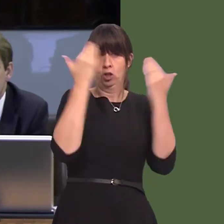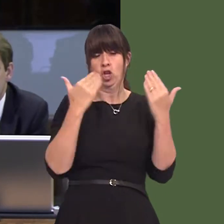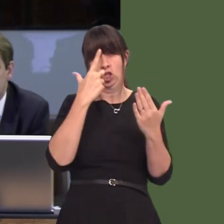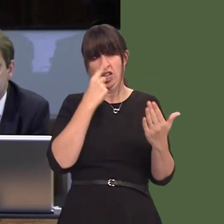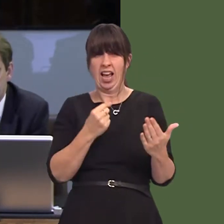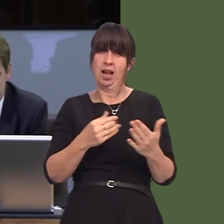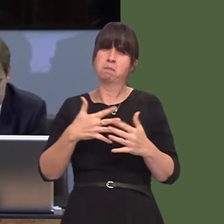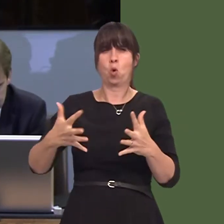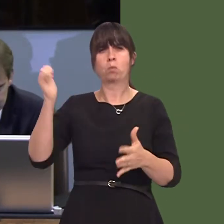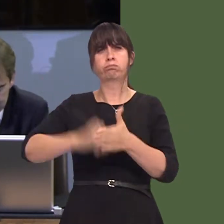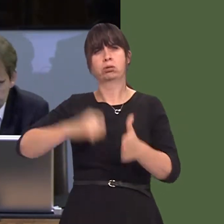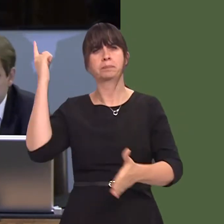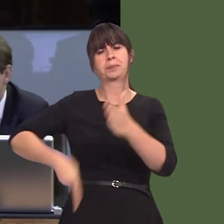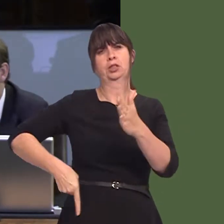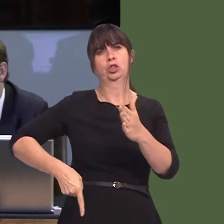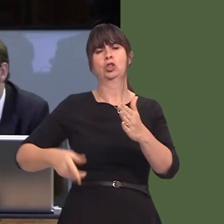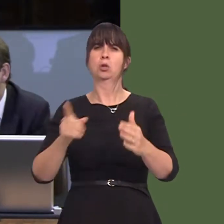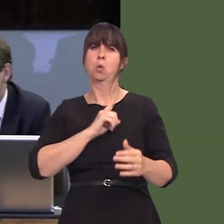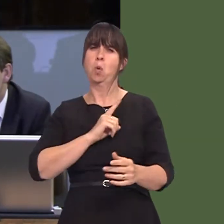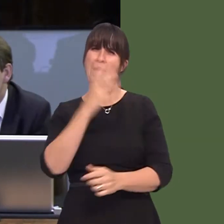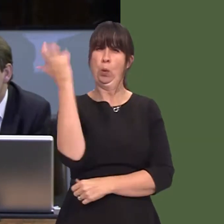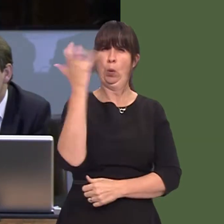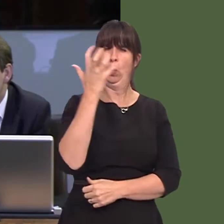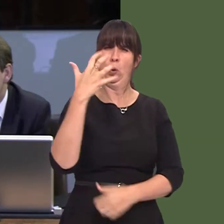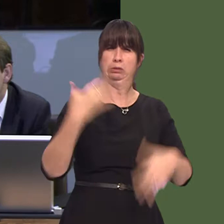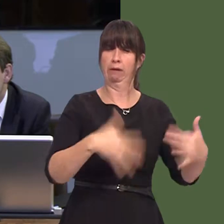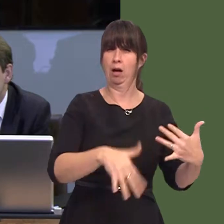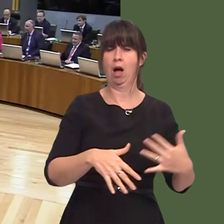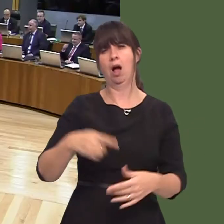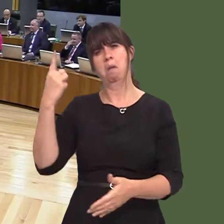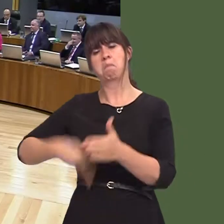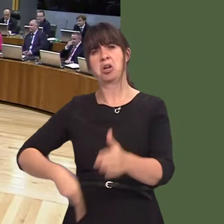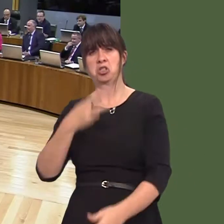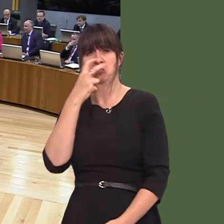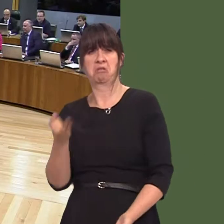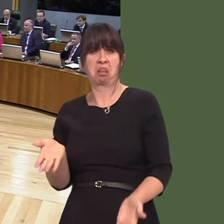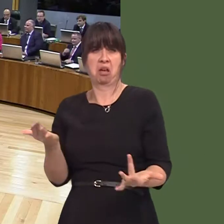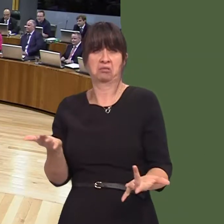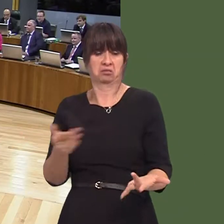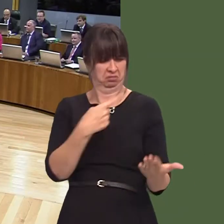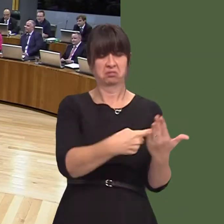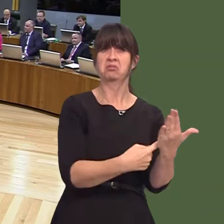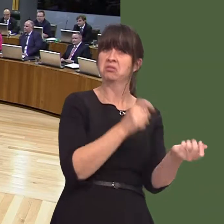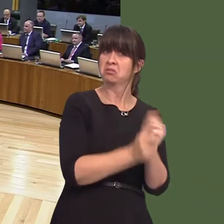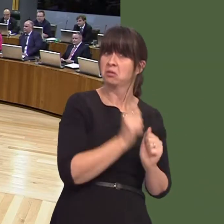here in Wales so that they fit the crimes that are being reported to them? Carwyn Jones: These are issues that we will keep under consideration.